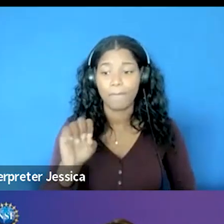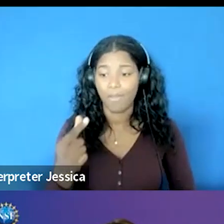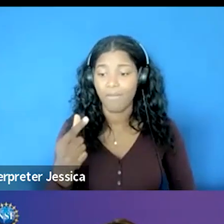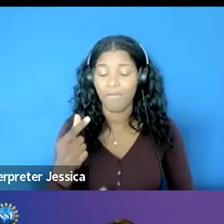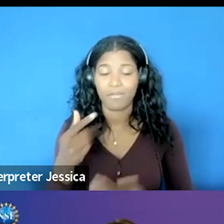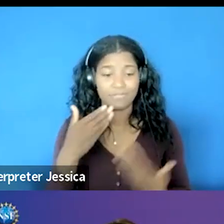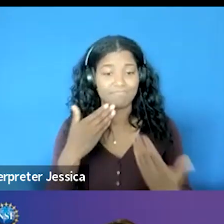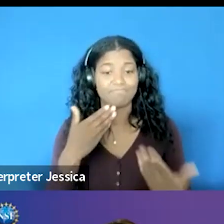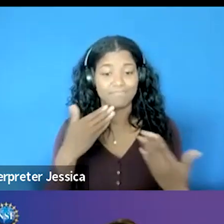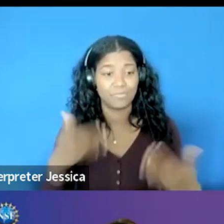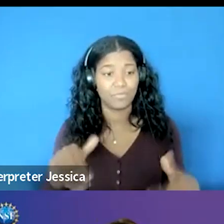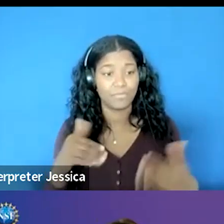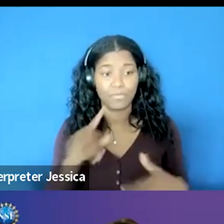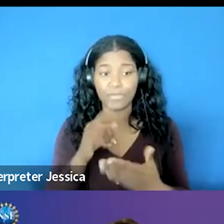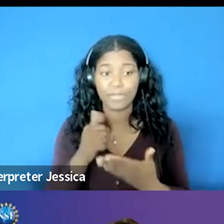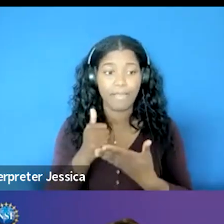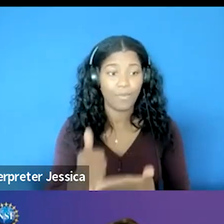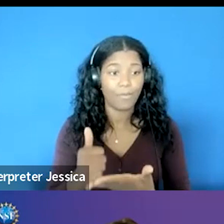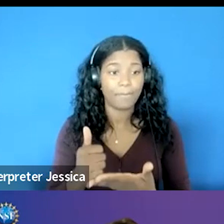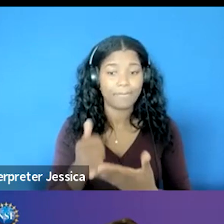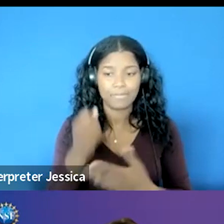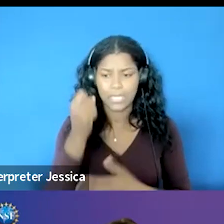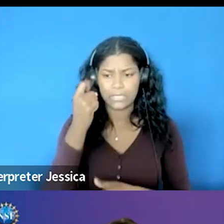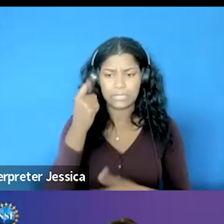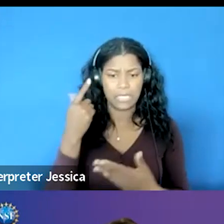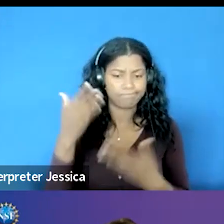And it really helped to better understand wow what we're going for with MCA.